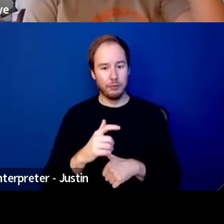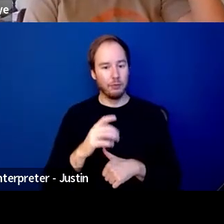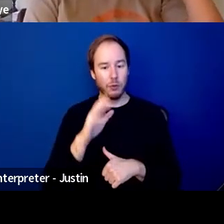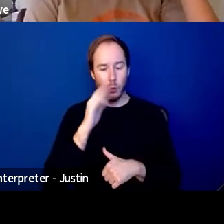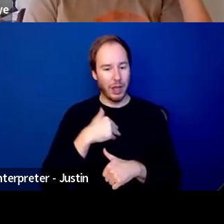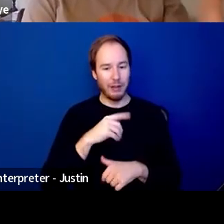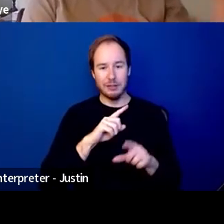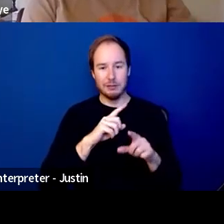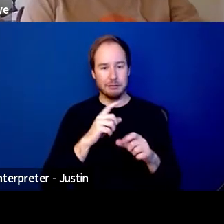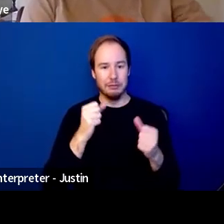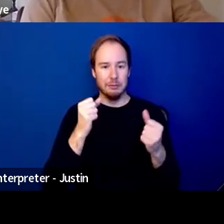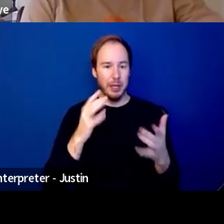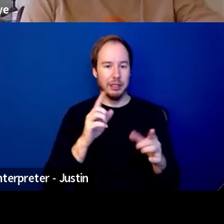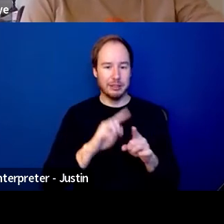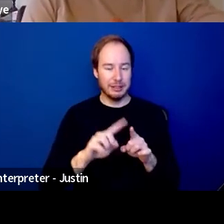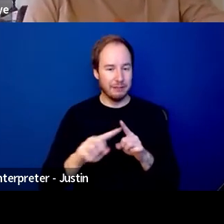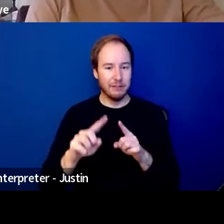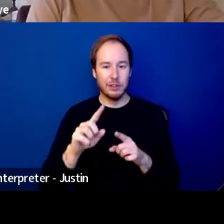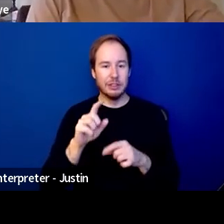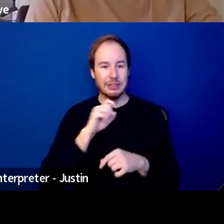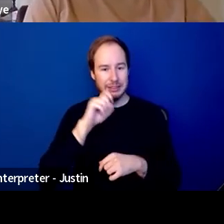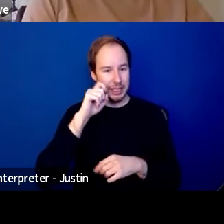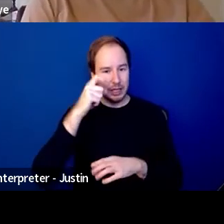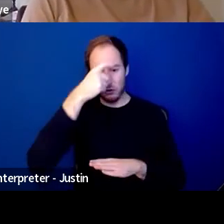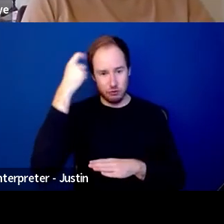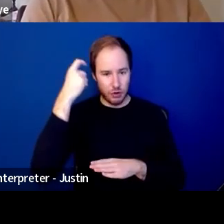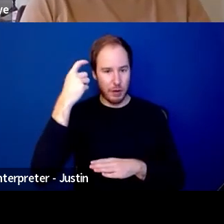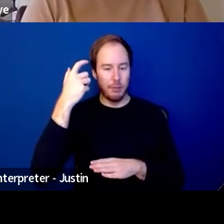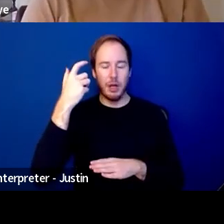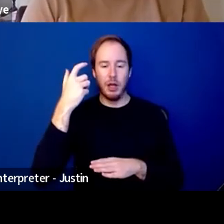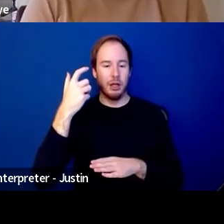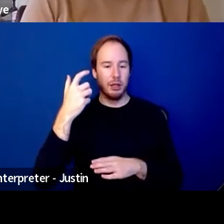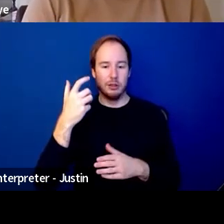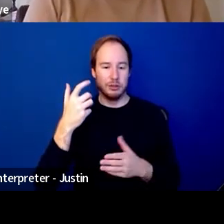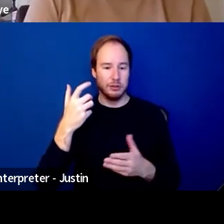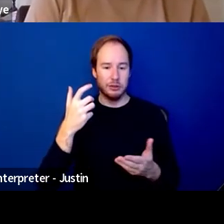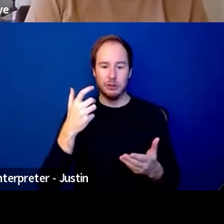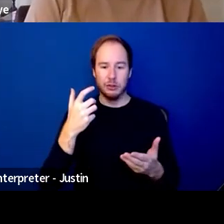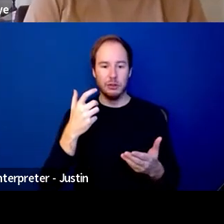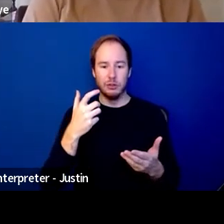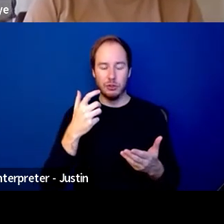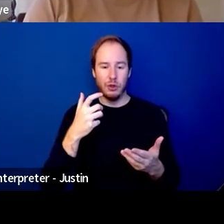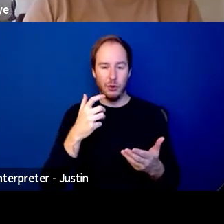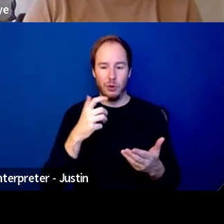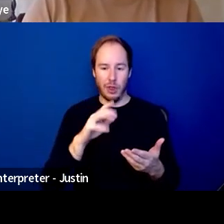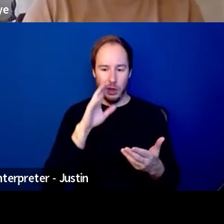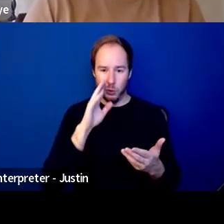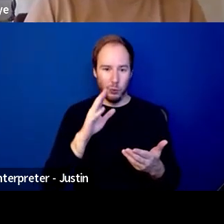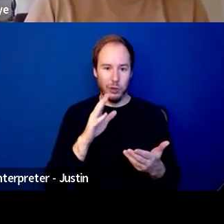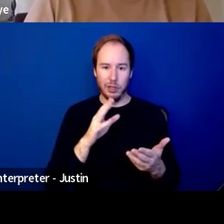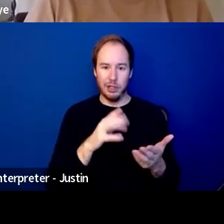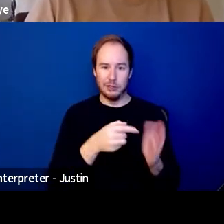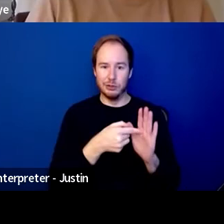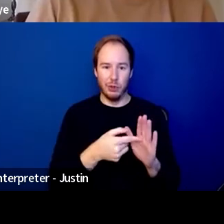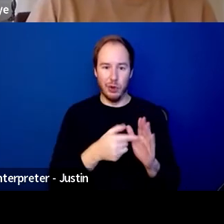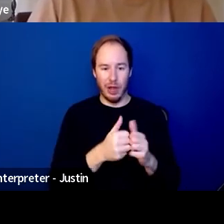And so it always is going to kind of color the way the interaction goes and you have to be extremely mindful